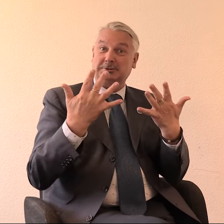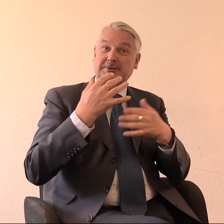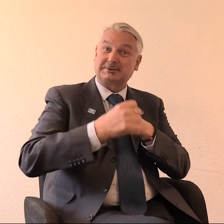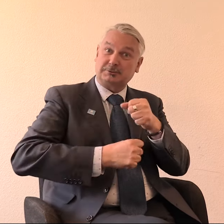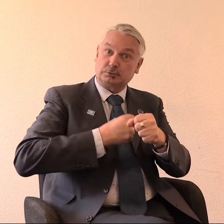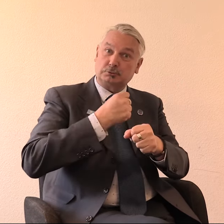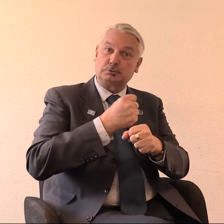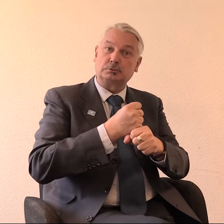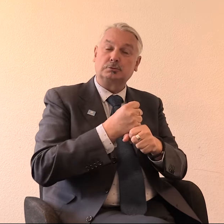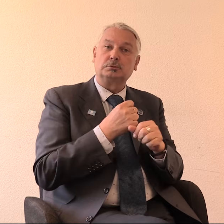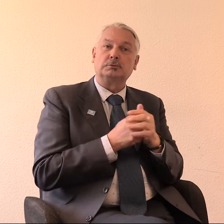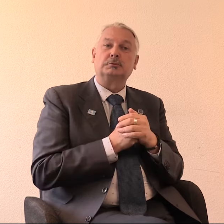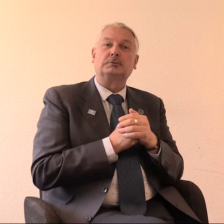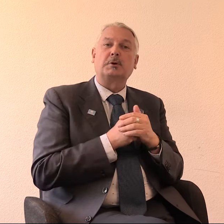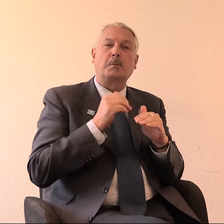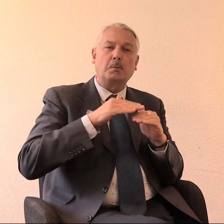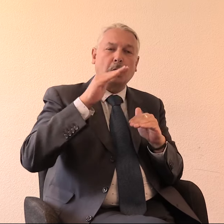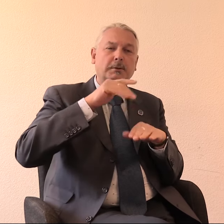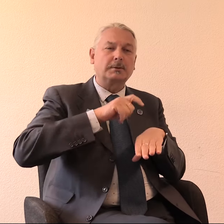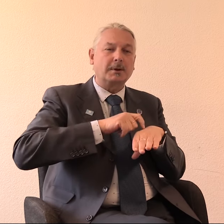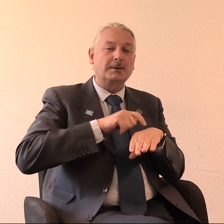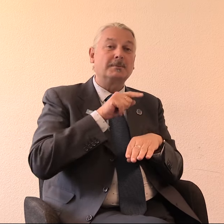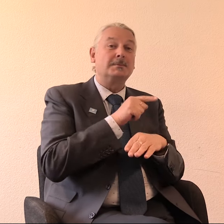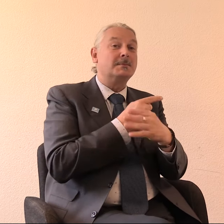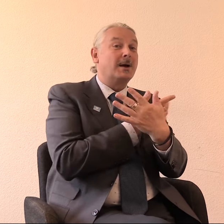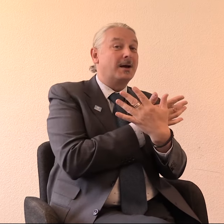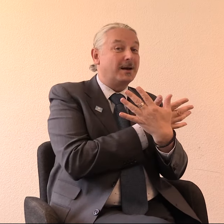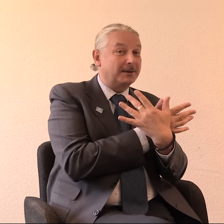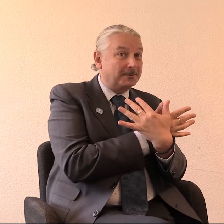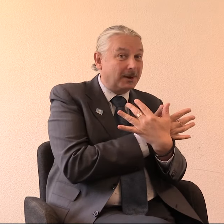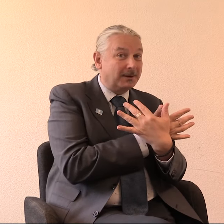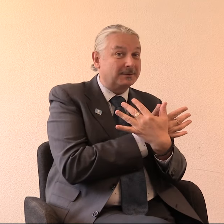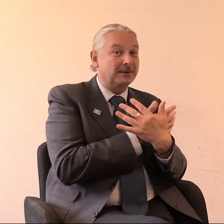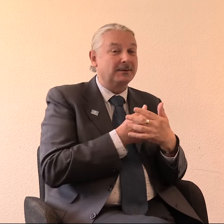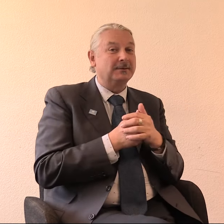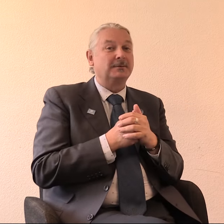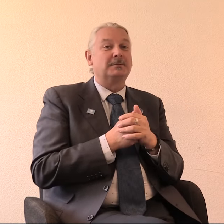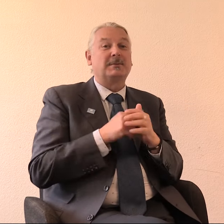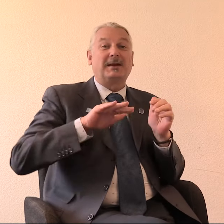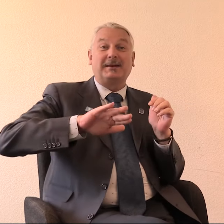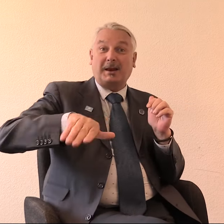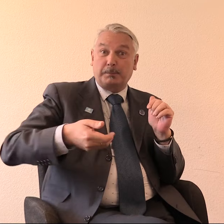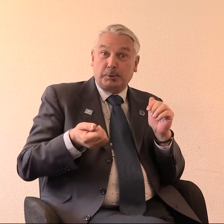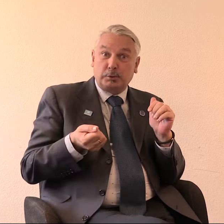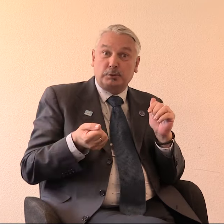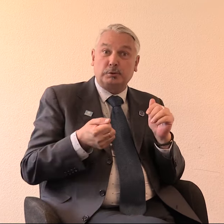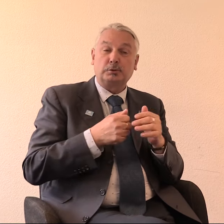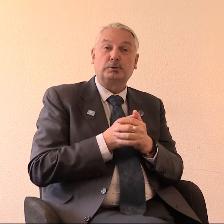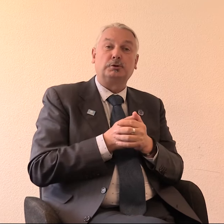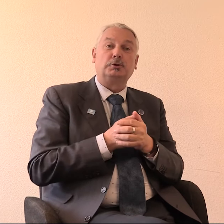over a 10 year period… This included extensive work in Albania,